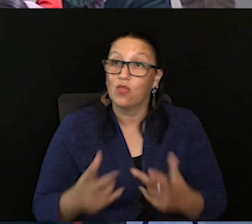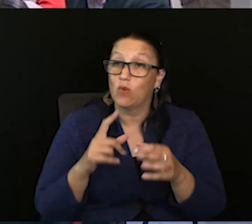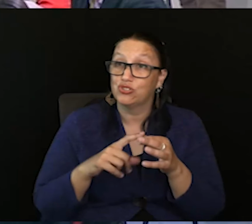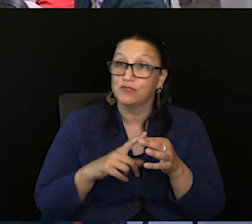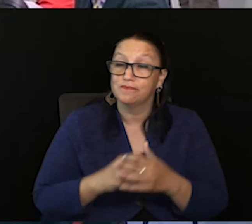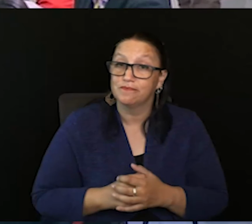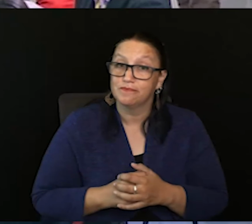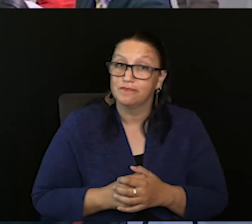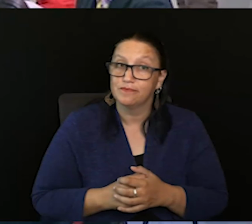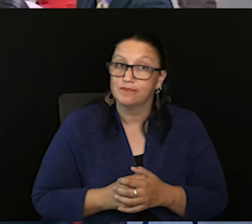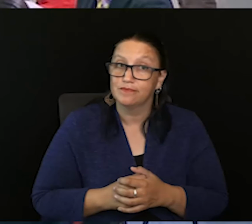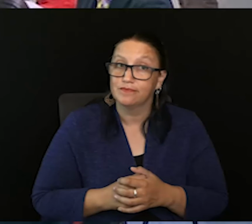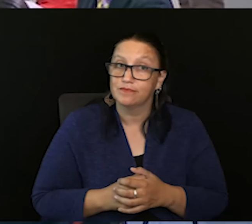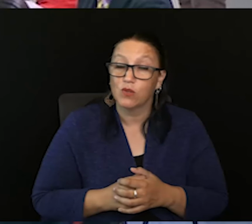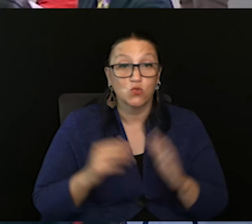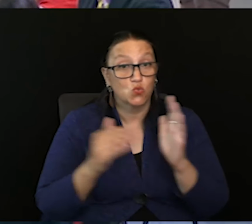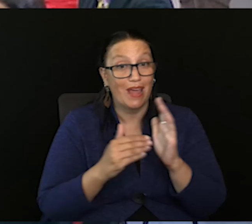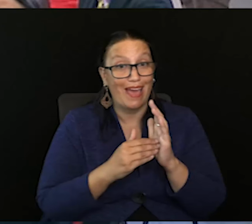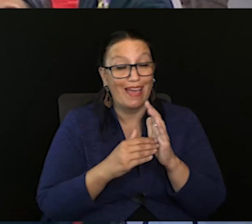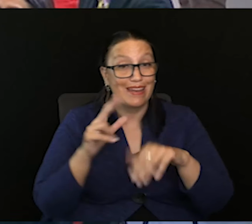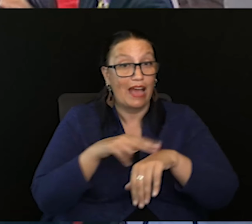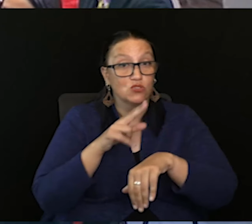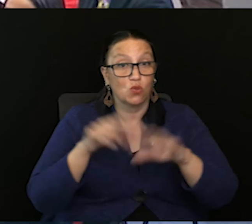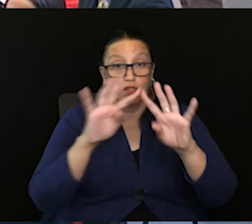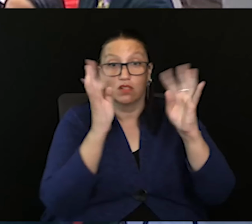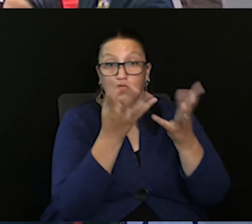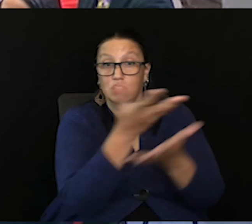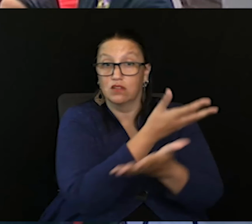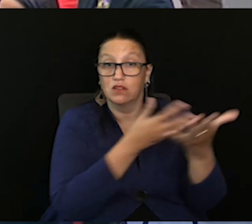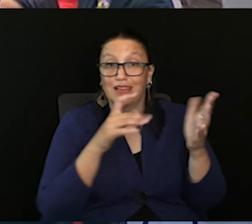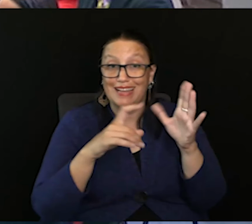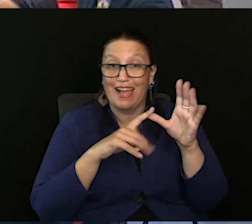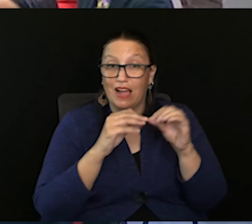On schools, it's going to be debated at national cabinet again today, the plan to get kids back into the classroom.